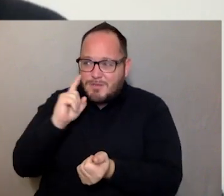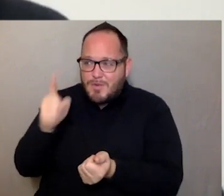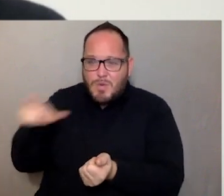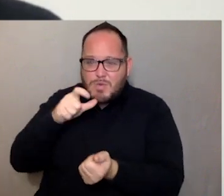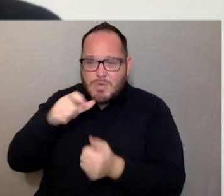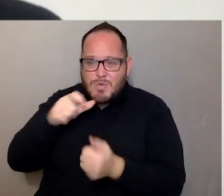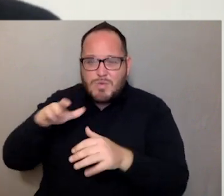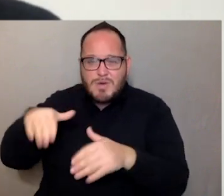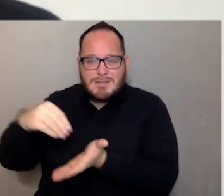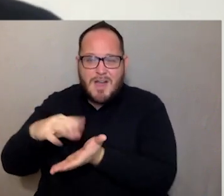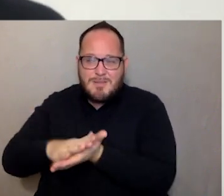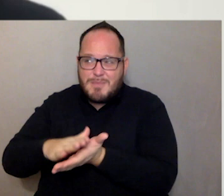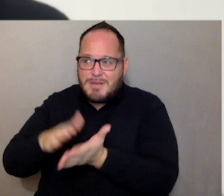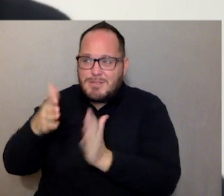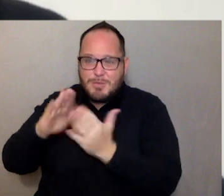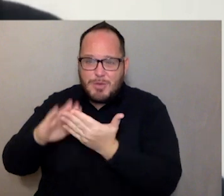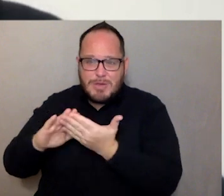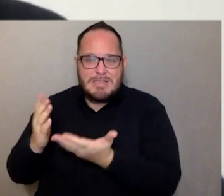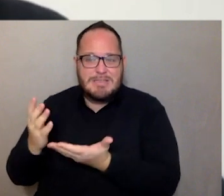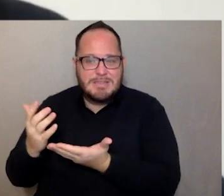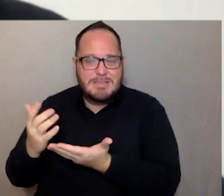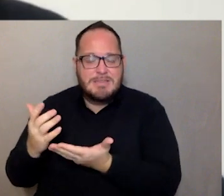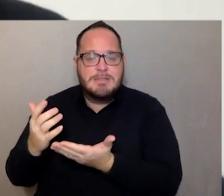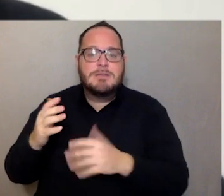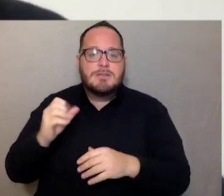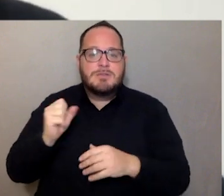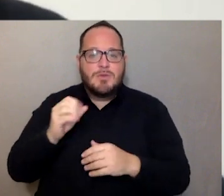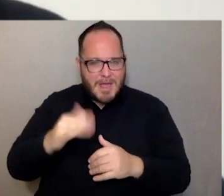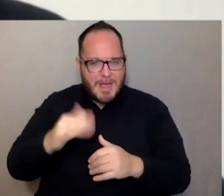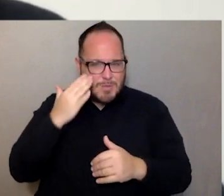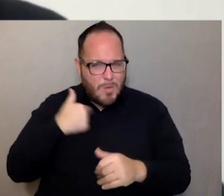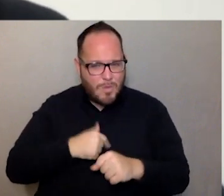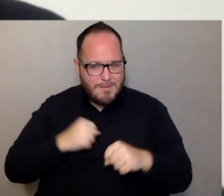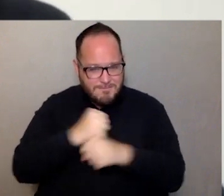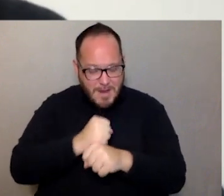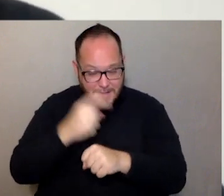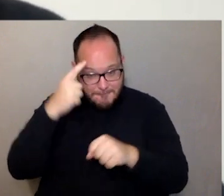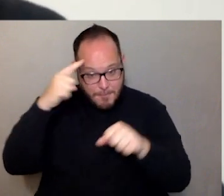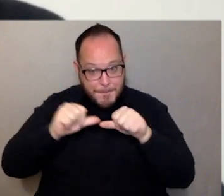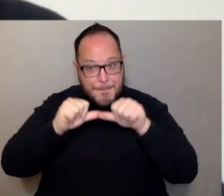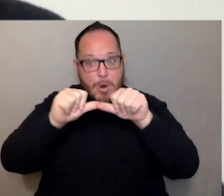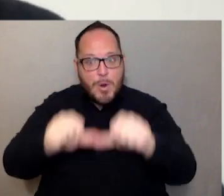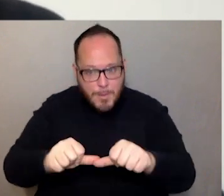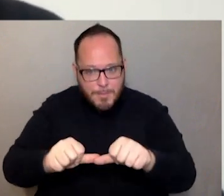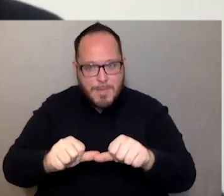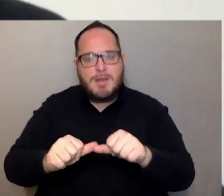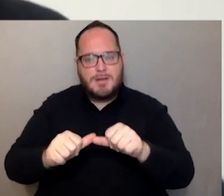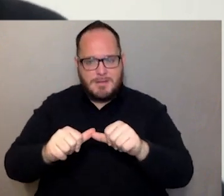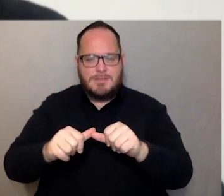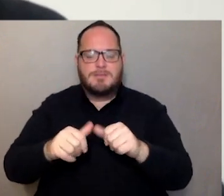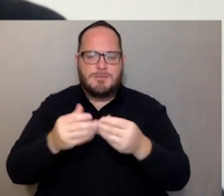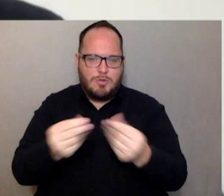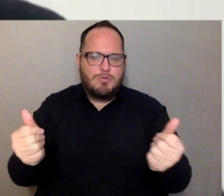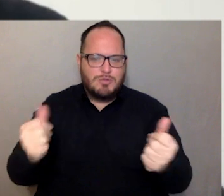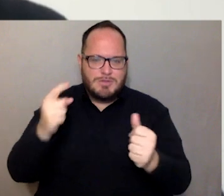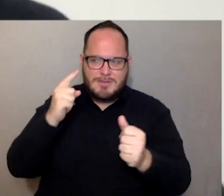FOR PERMANENT ISSUESES TO THIS TYPE OF INEQUALITY. ON THIS INTERNATIONAL MIGRANTS DAY, WE'VE COME TOGETHER TO THANK OUR MY DPRANT COMMUNITIES FOR THEIR HARD WORK AND TO